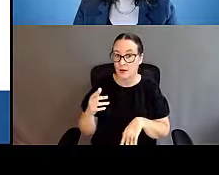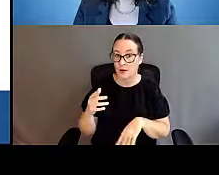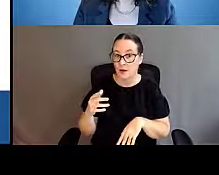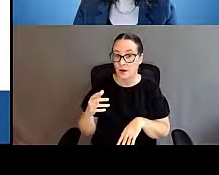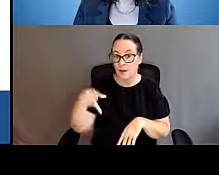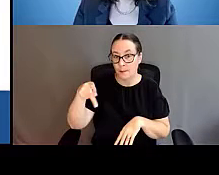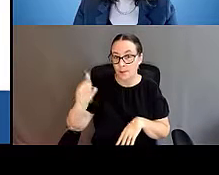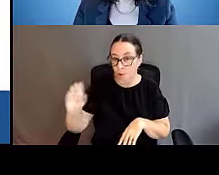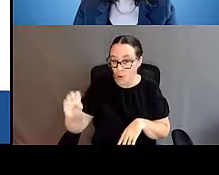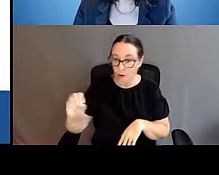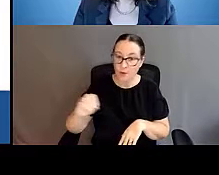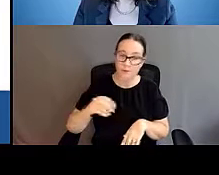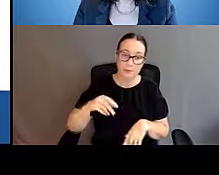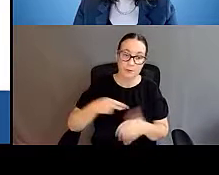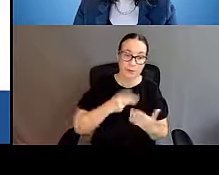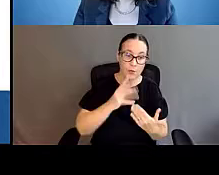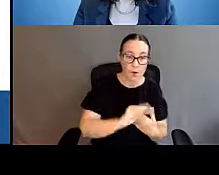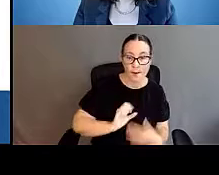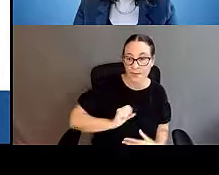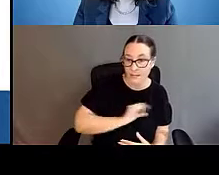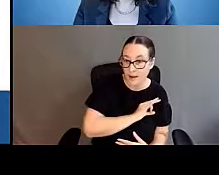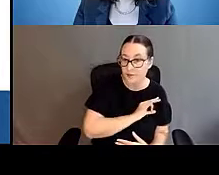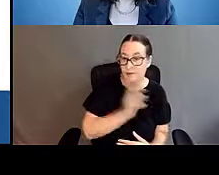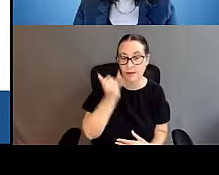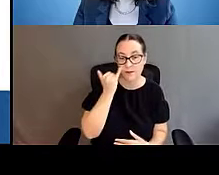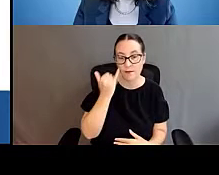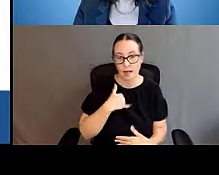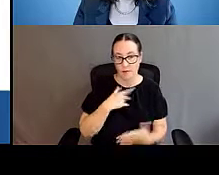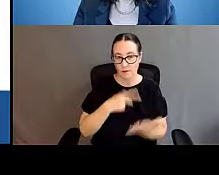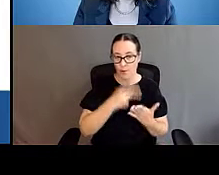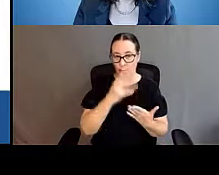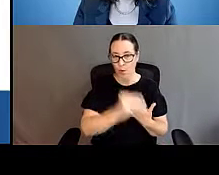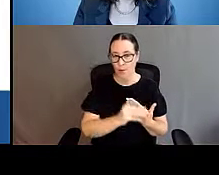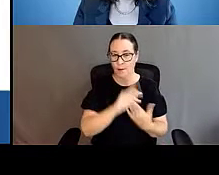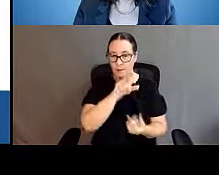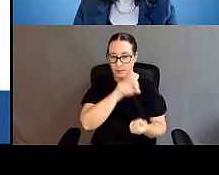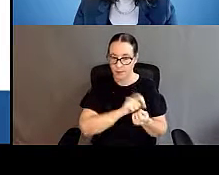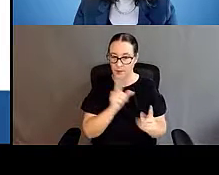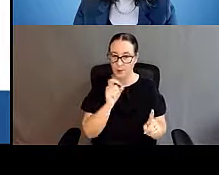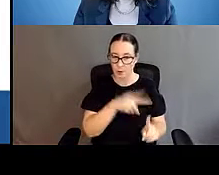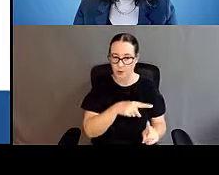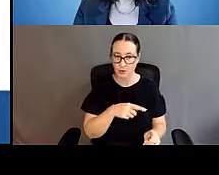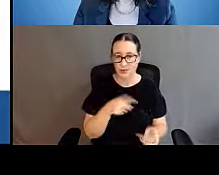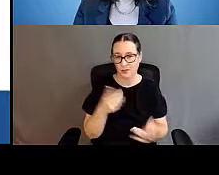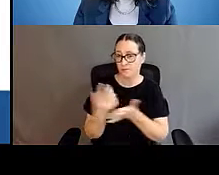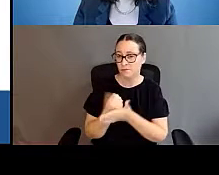if there's proposal-specific questions and utilize your institutional resources,